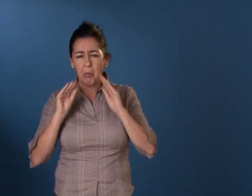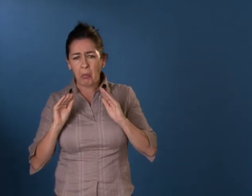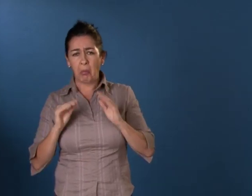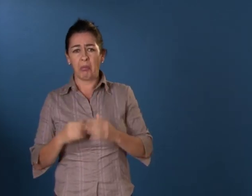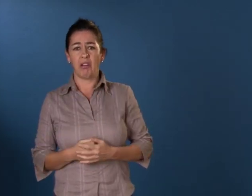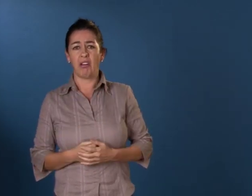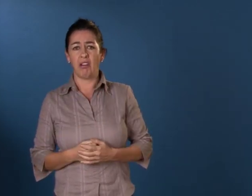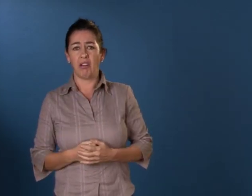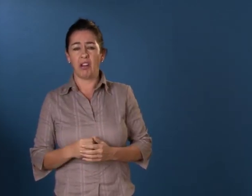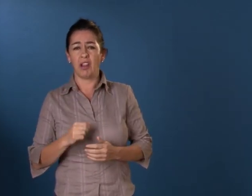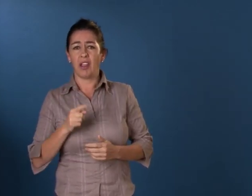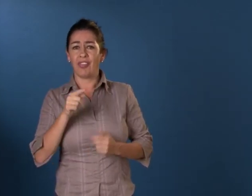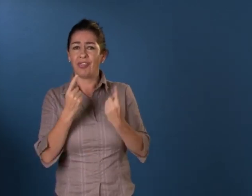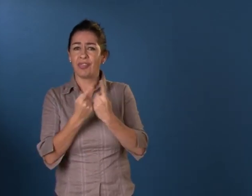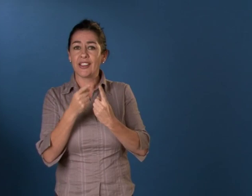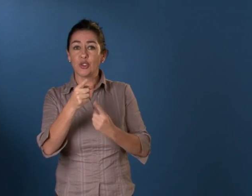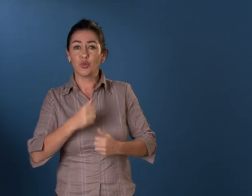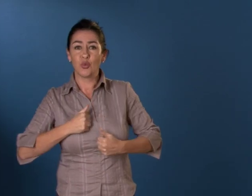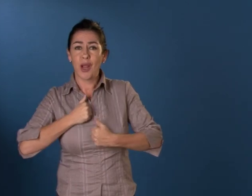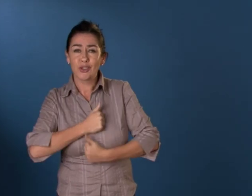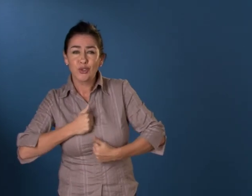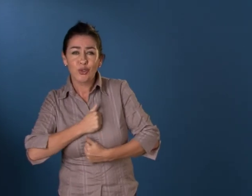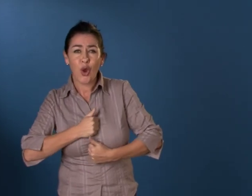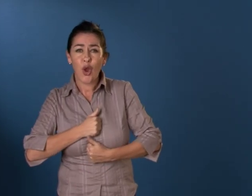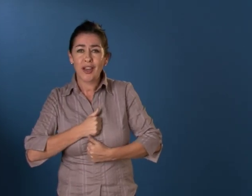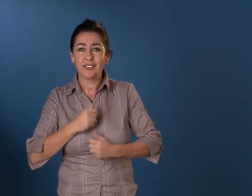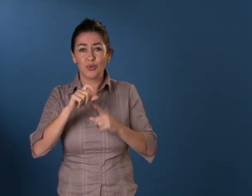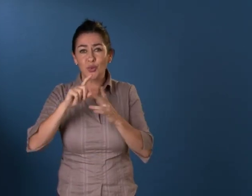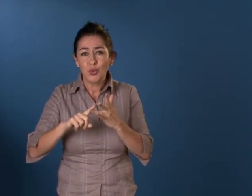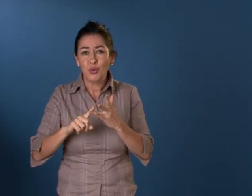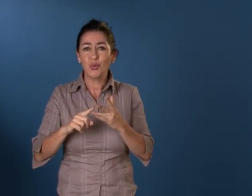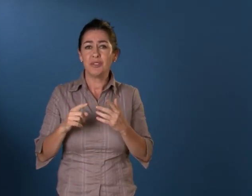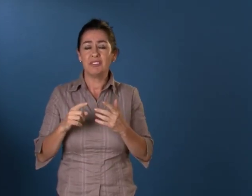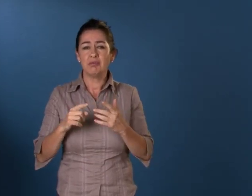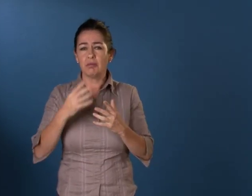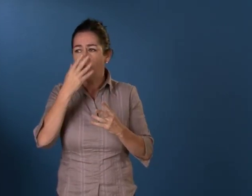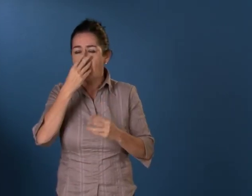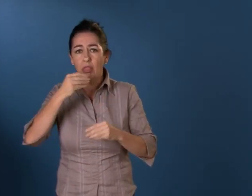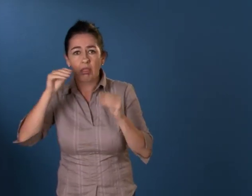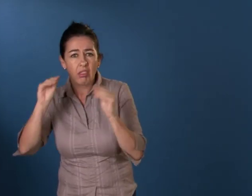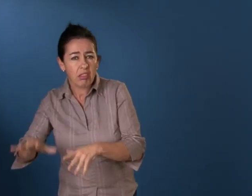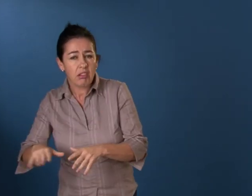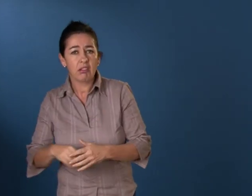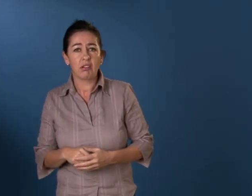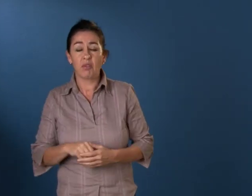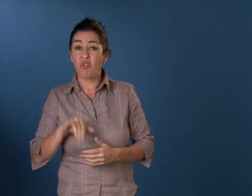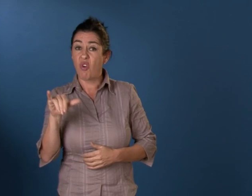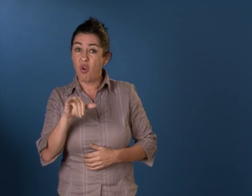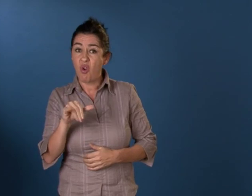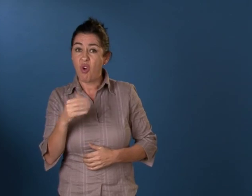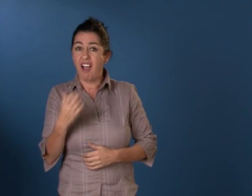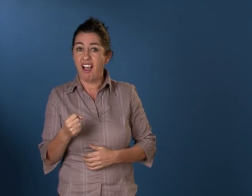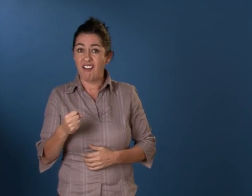most of the time, lost interest or pleasure in most of their usual activities, and experience